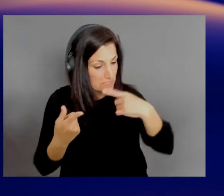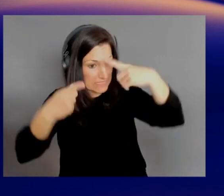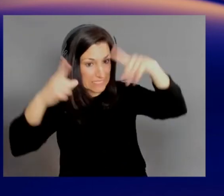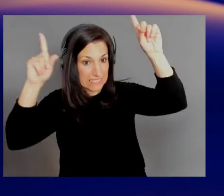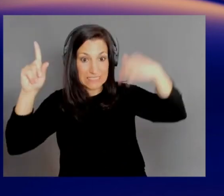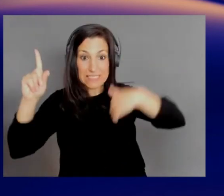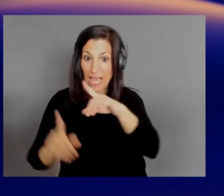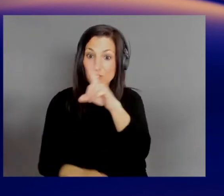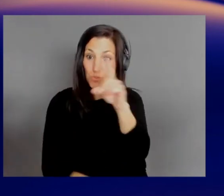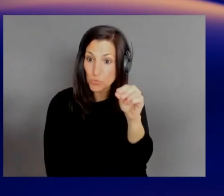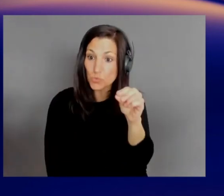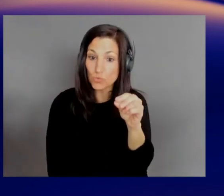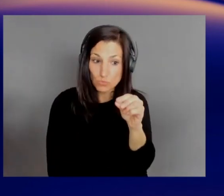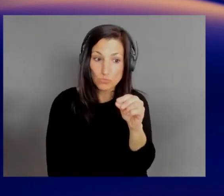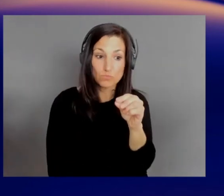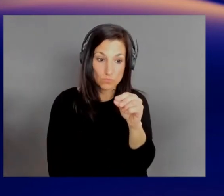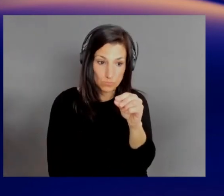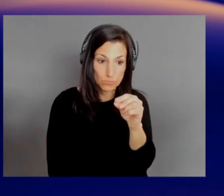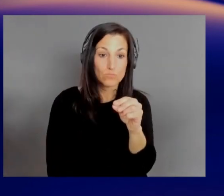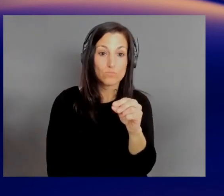Yay, I've appeased the demo gods.